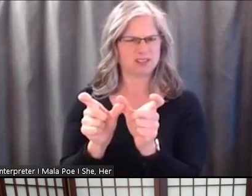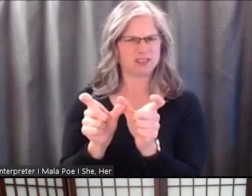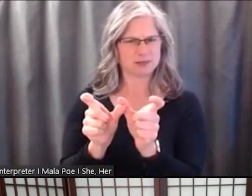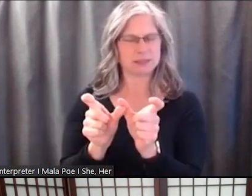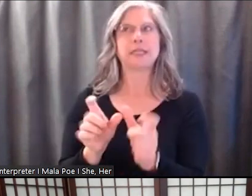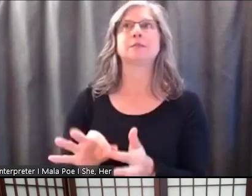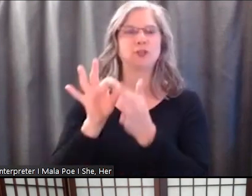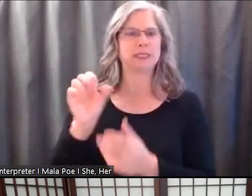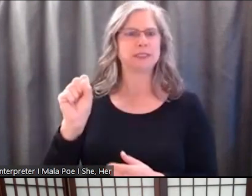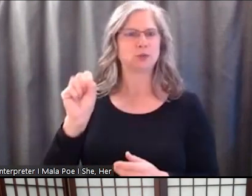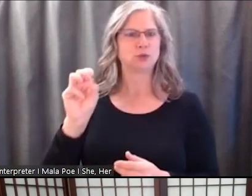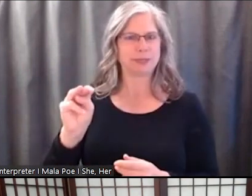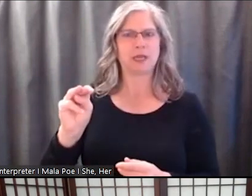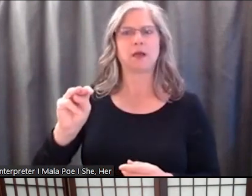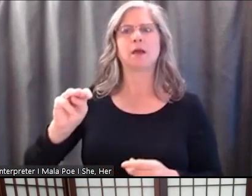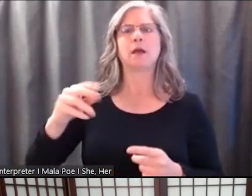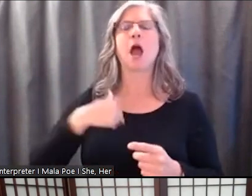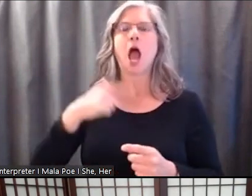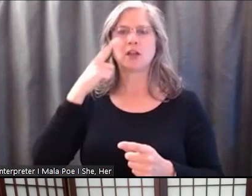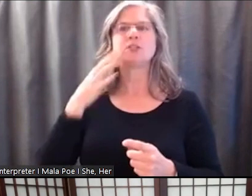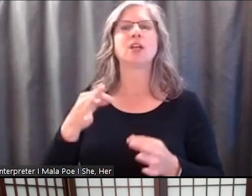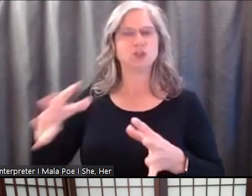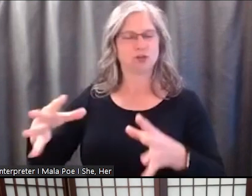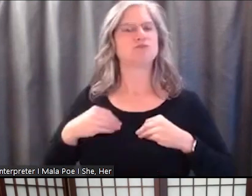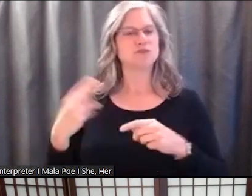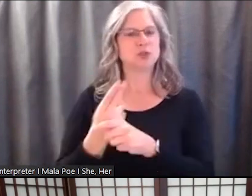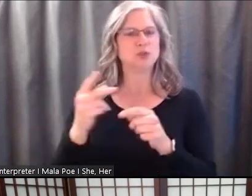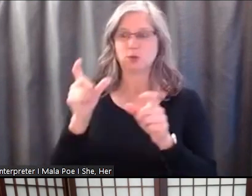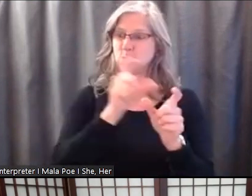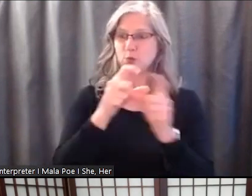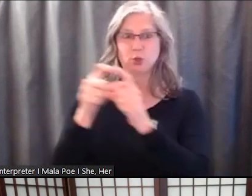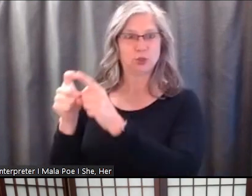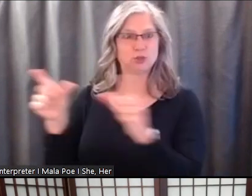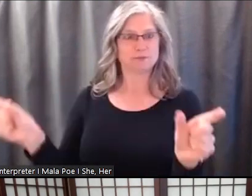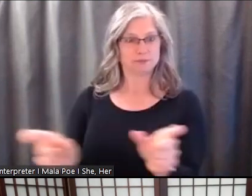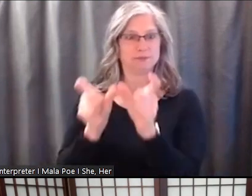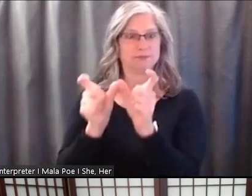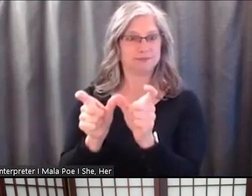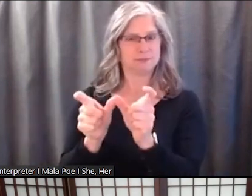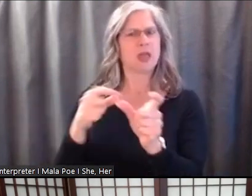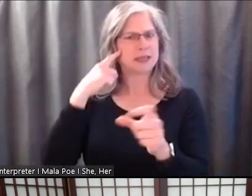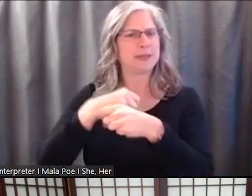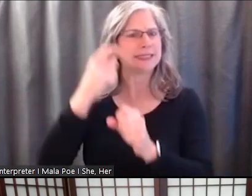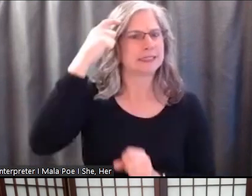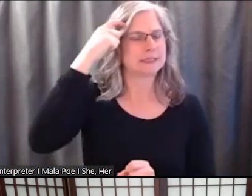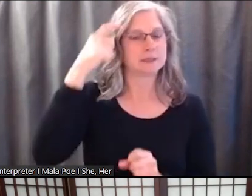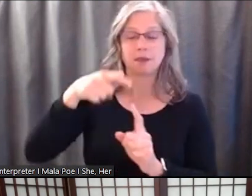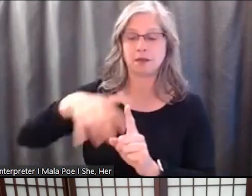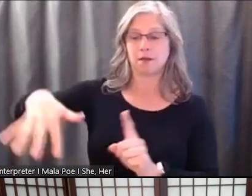and I chose to adopt that convention for this slide because I think doing so makes a lot of sense. In context of language documentation,